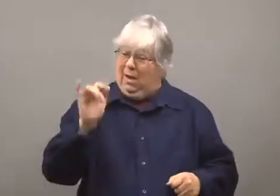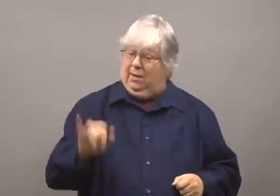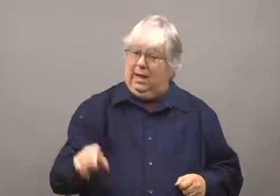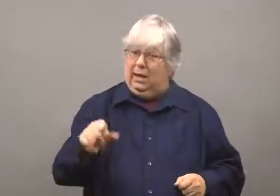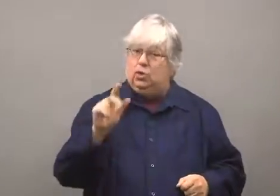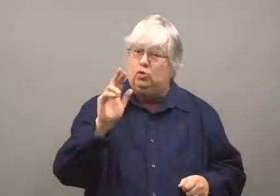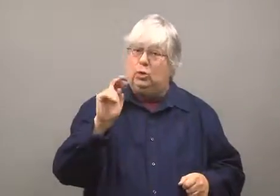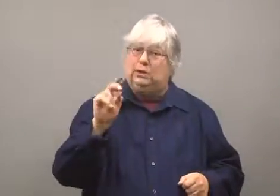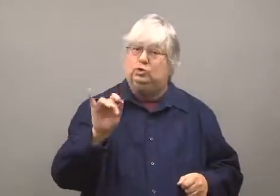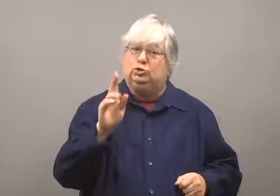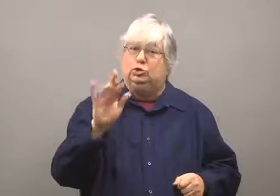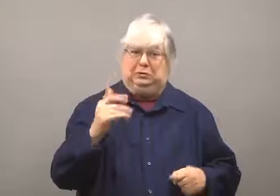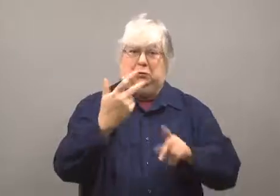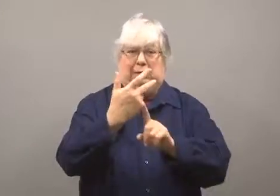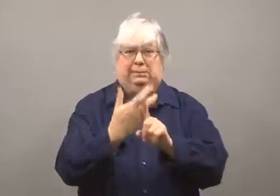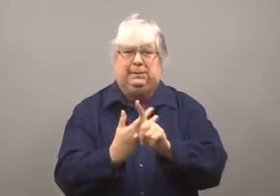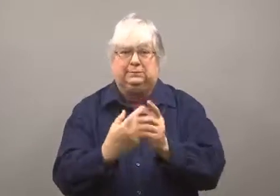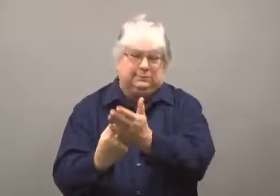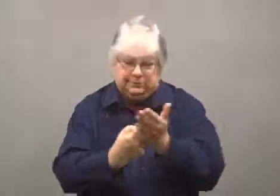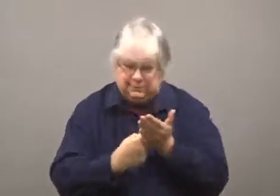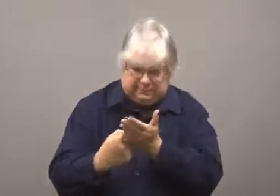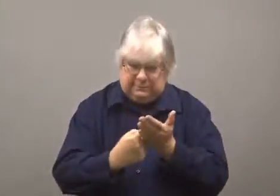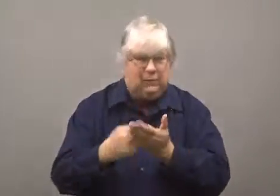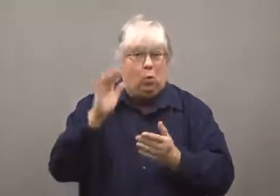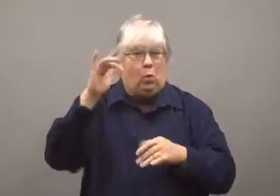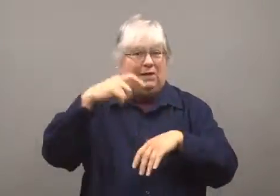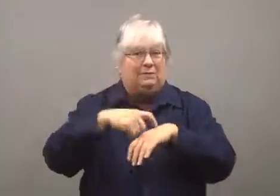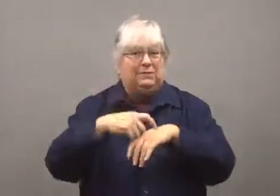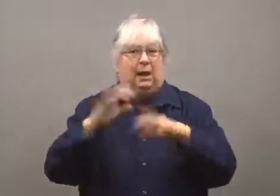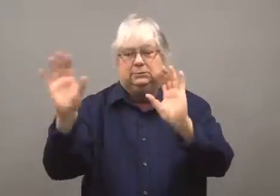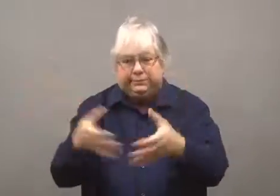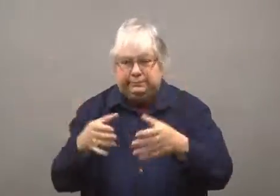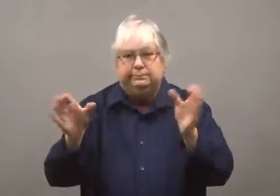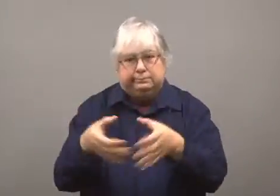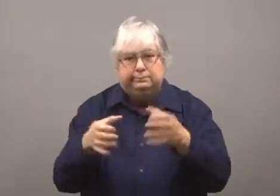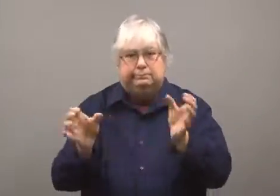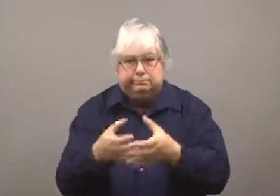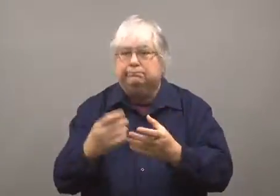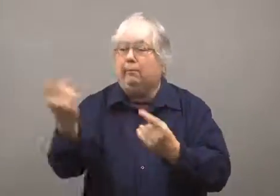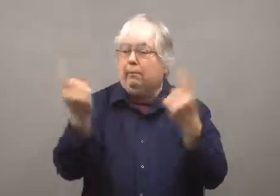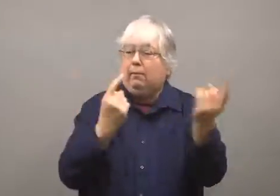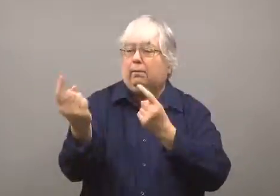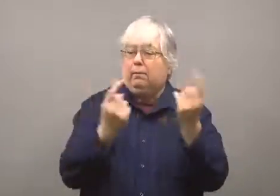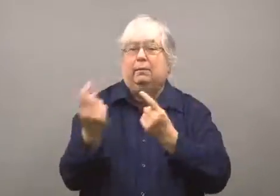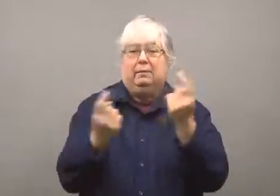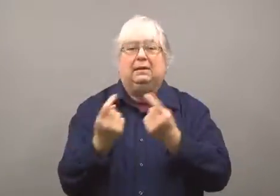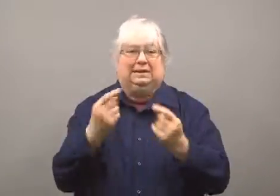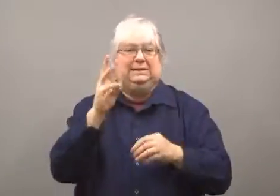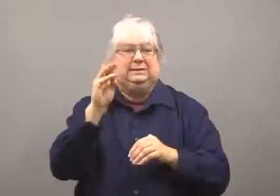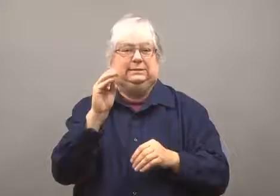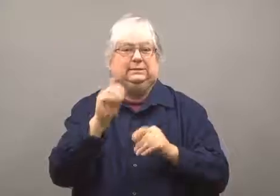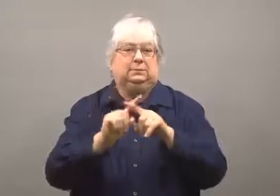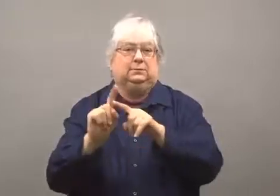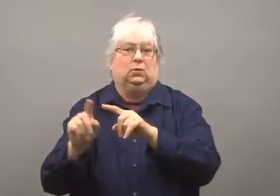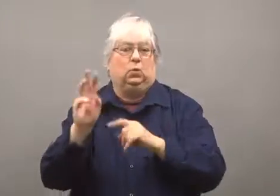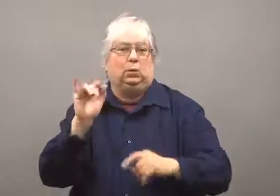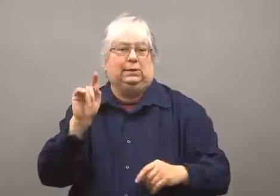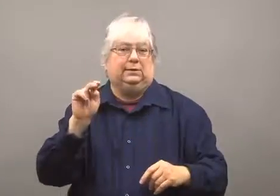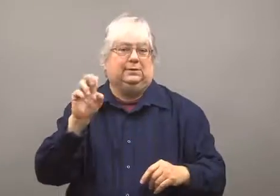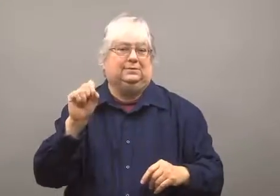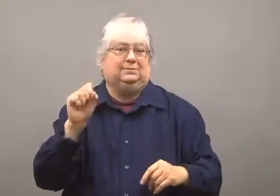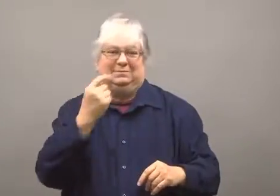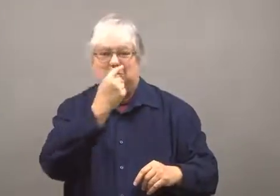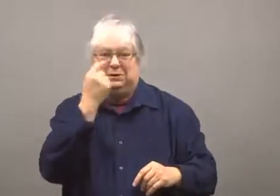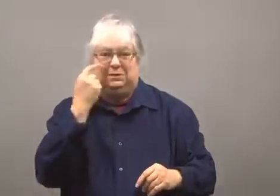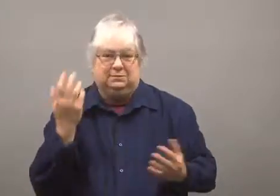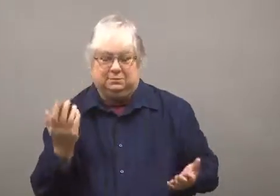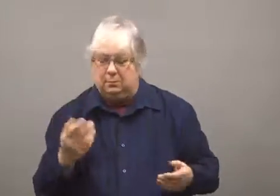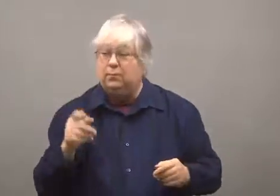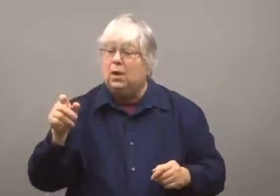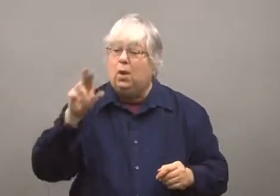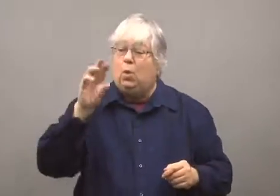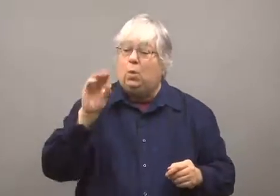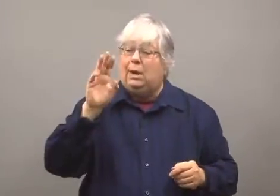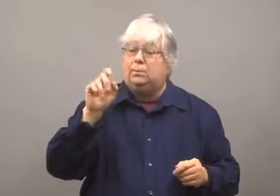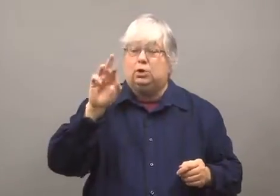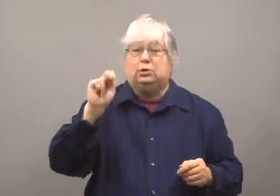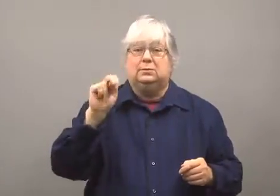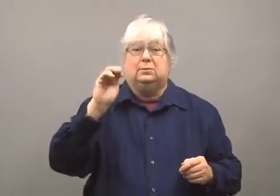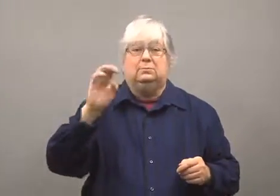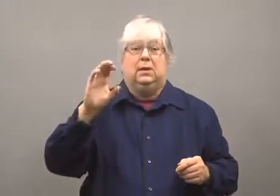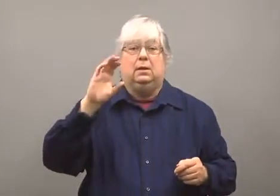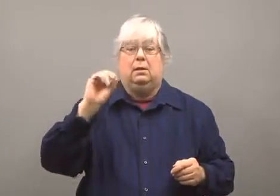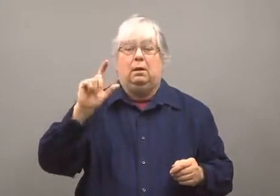This grand jury met 25 times over three months, and heard 60 witnesses.